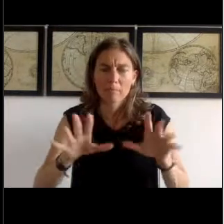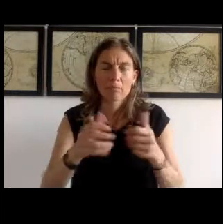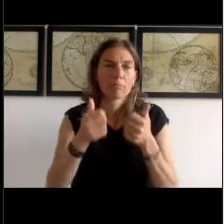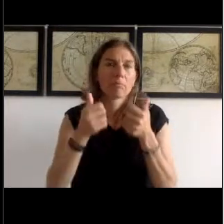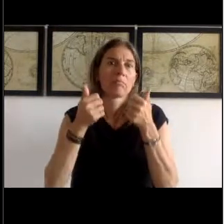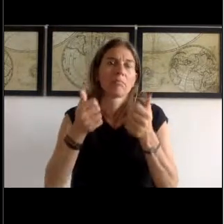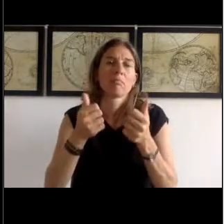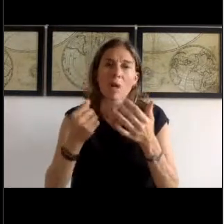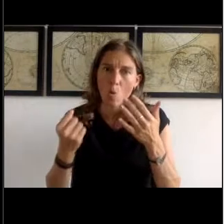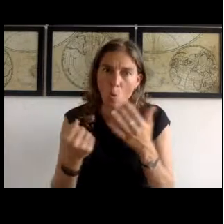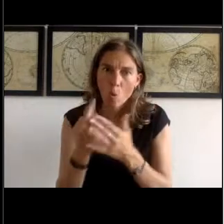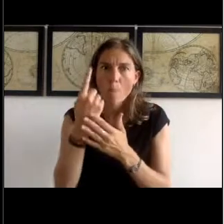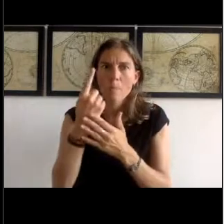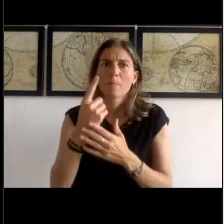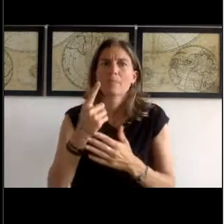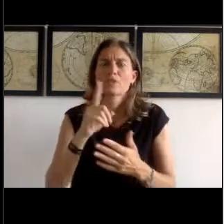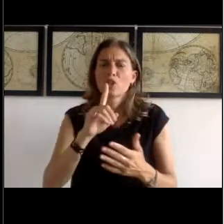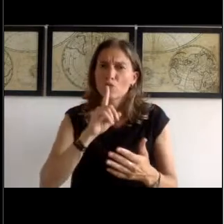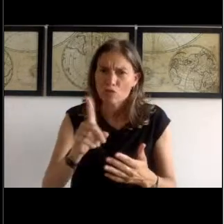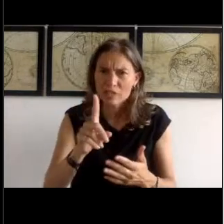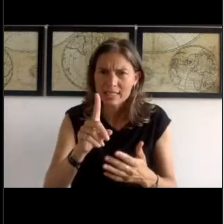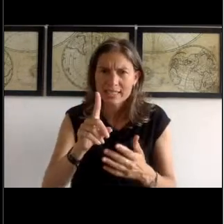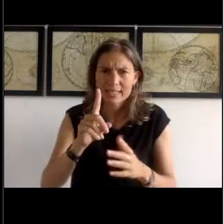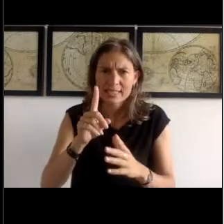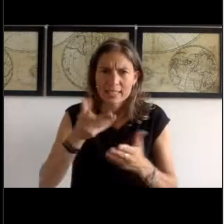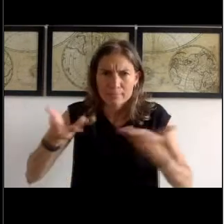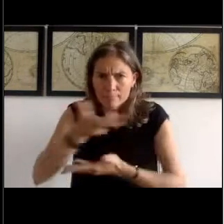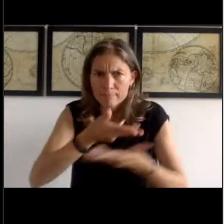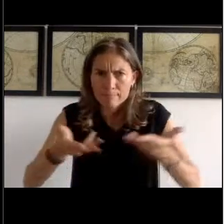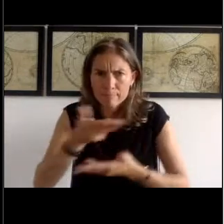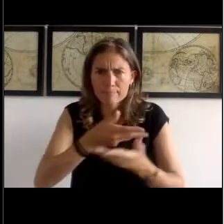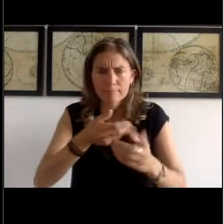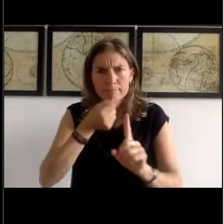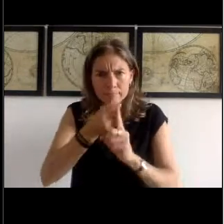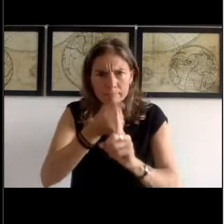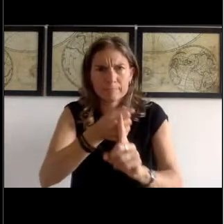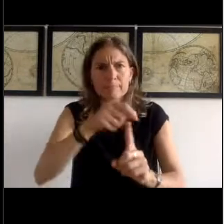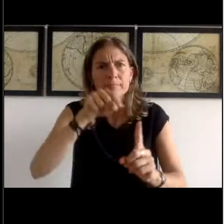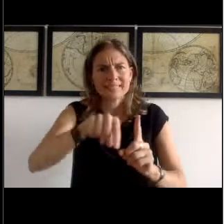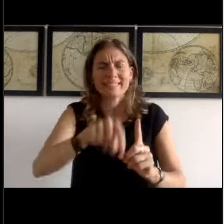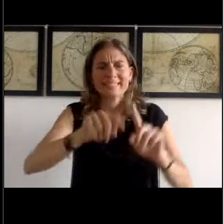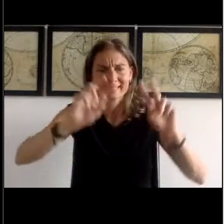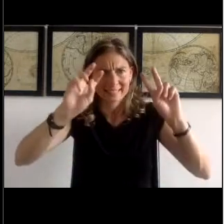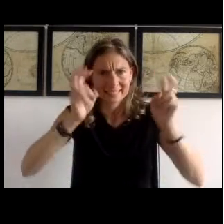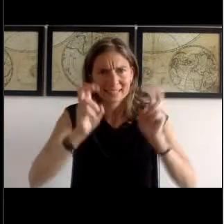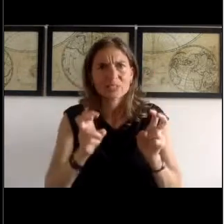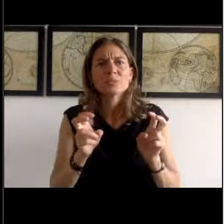Usually, we always talk about the need to have a physical mobility